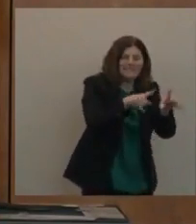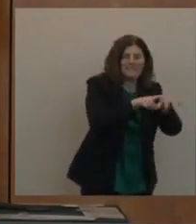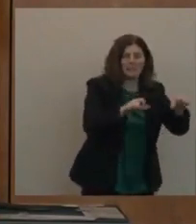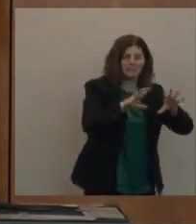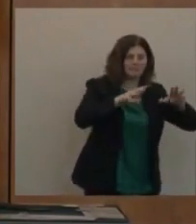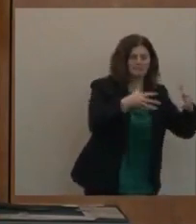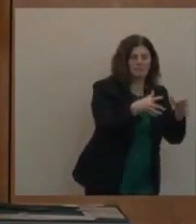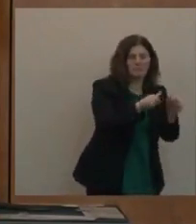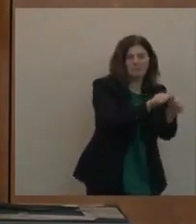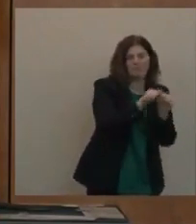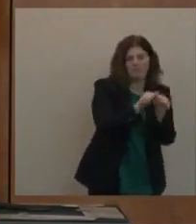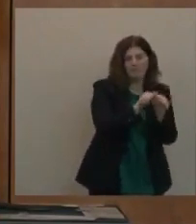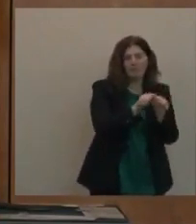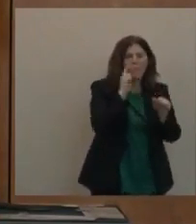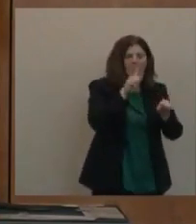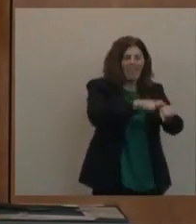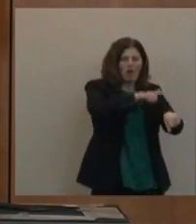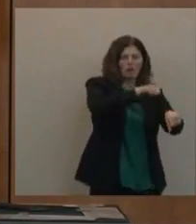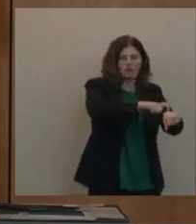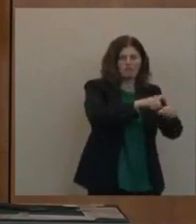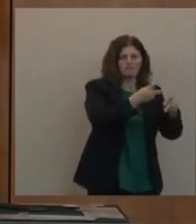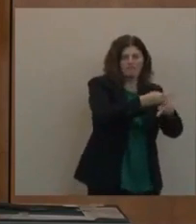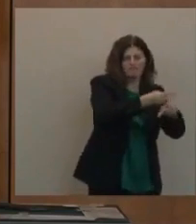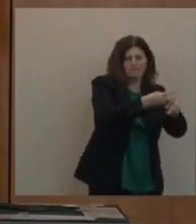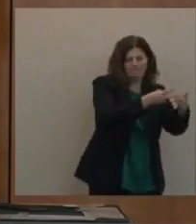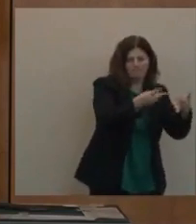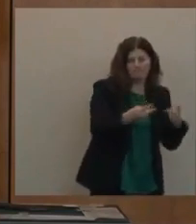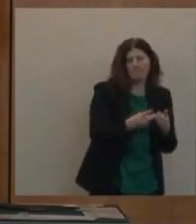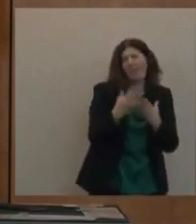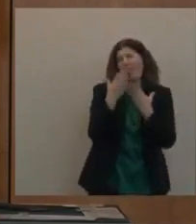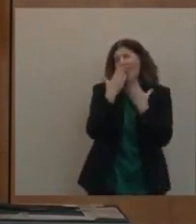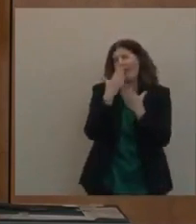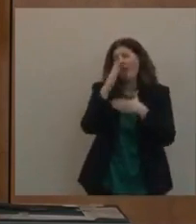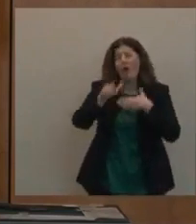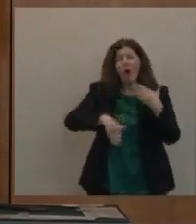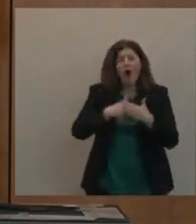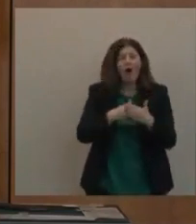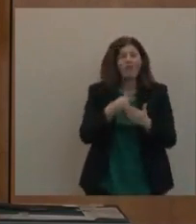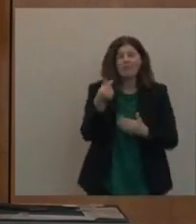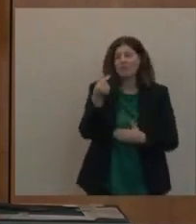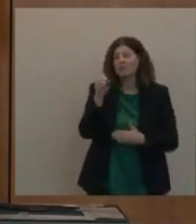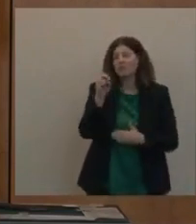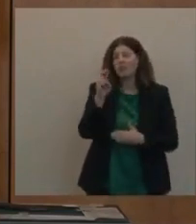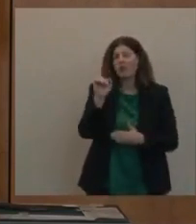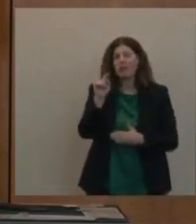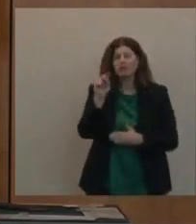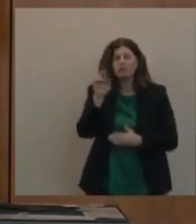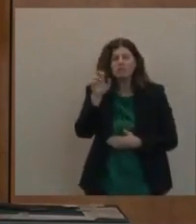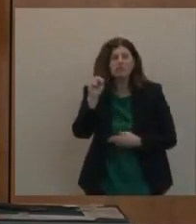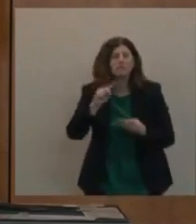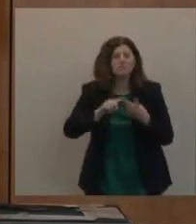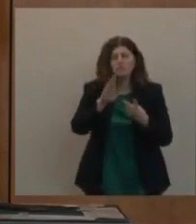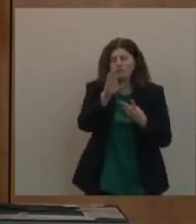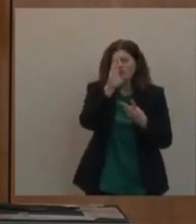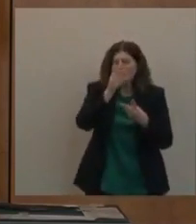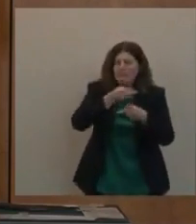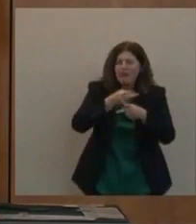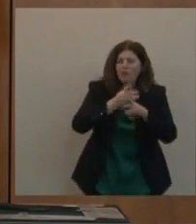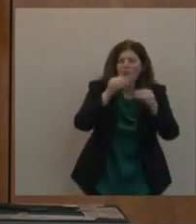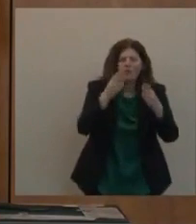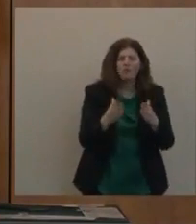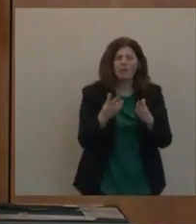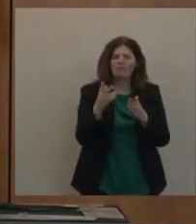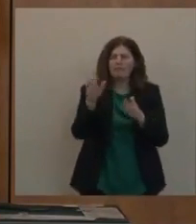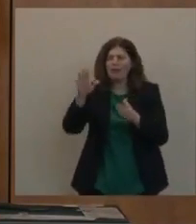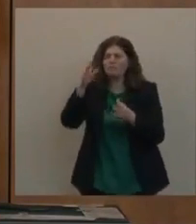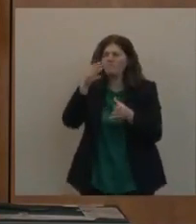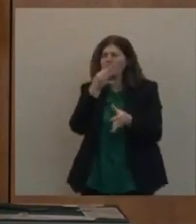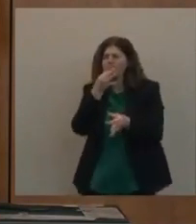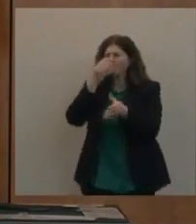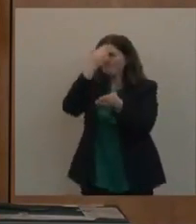IT IS ALSO TO MAKE SURE THAT THE HIGHEST QUALITY OF CARE AND SUPPORT CAN ALL BE CO-LOCATED INTO LONG-TERM CARE ENVIRONMENT.